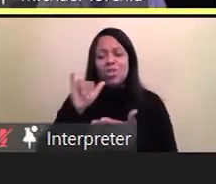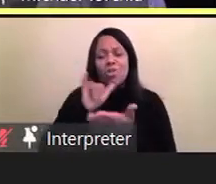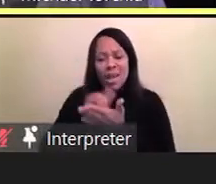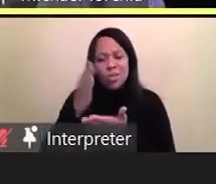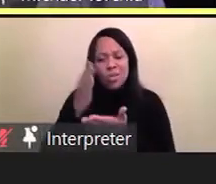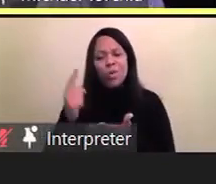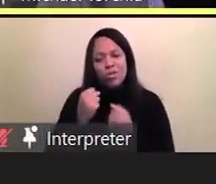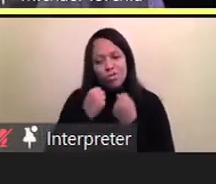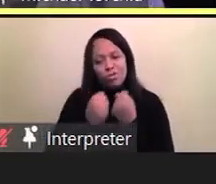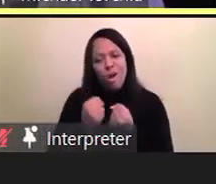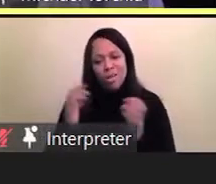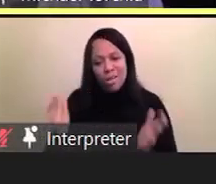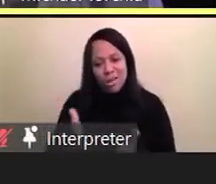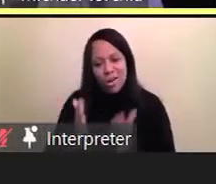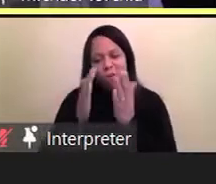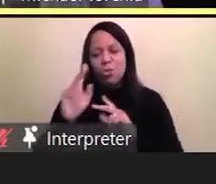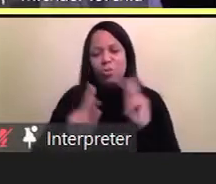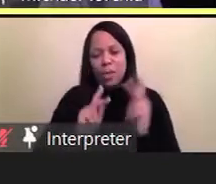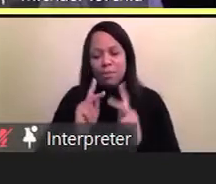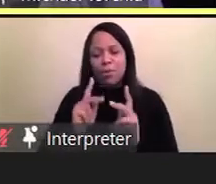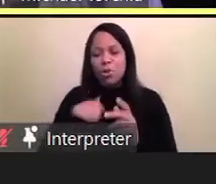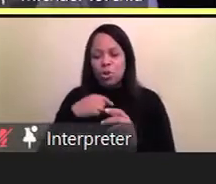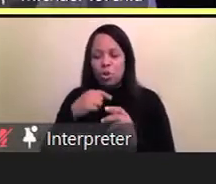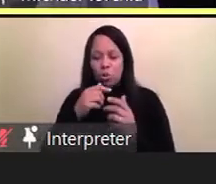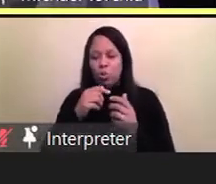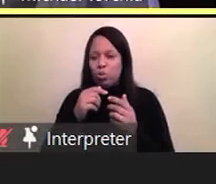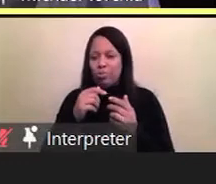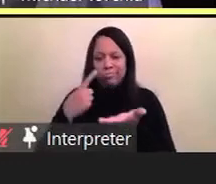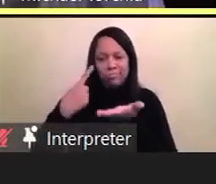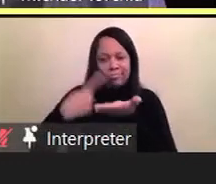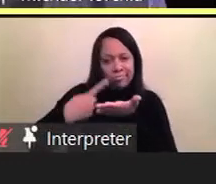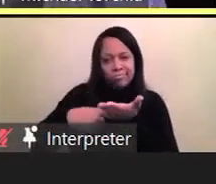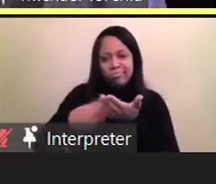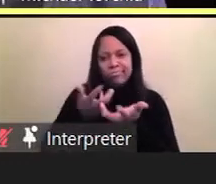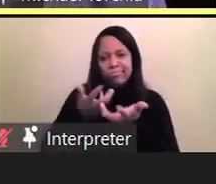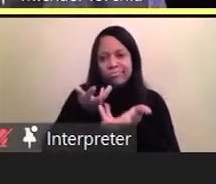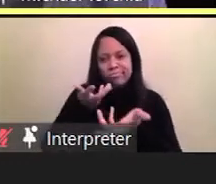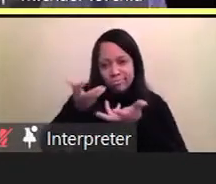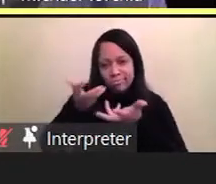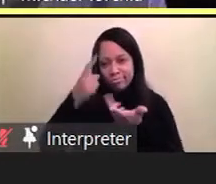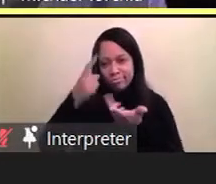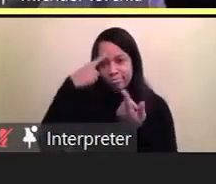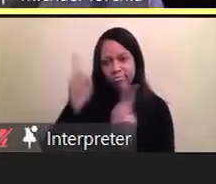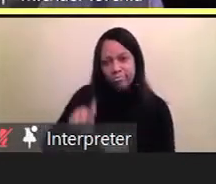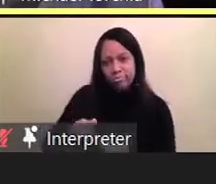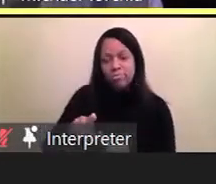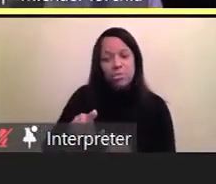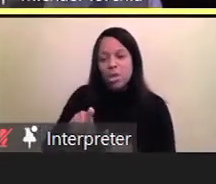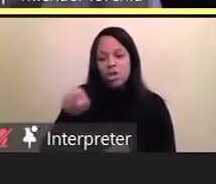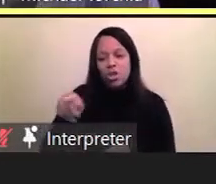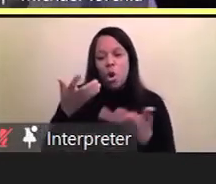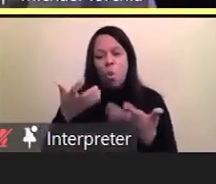Try to come to some sort of agreement. You really don't want to have to deal with an ADA claim.